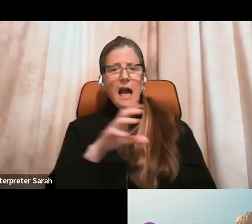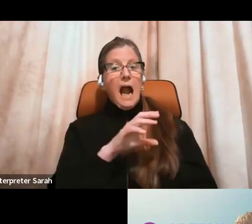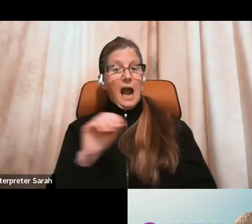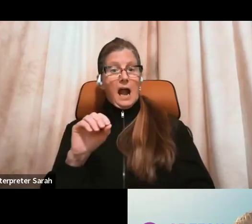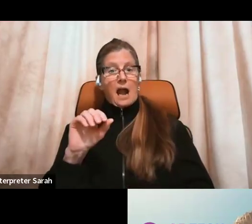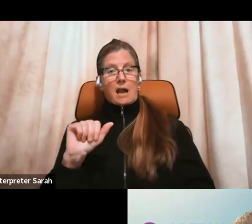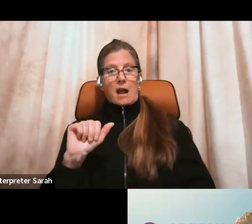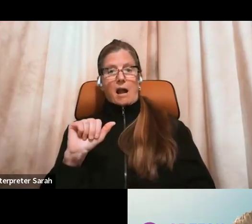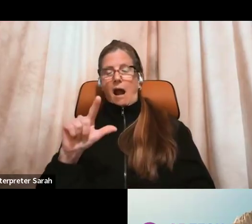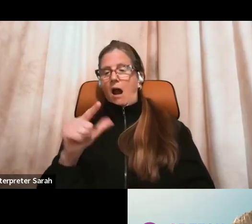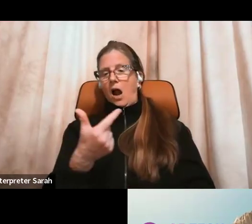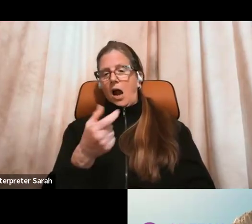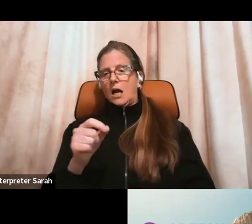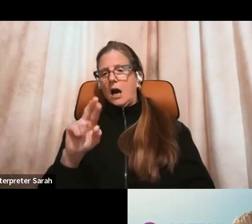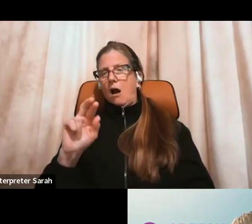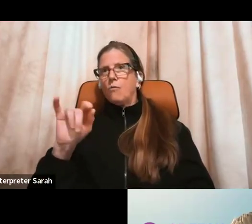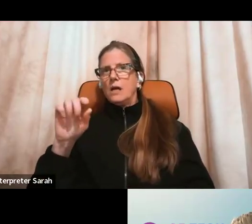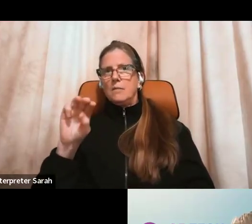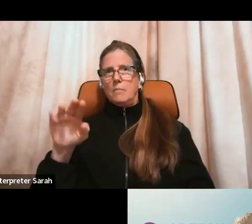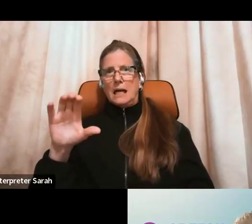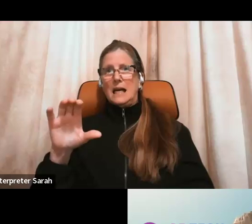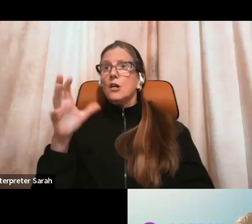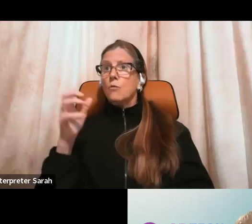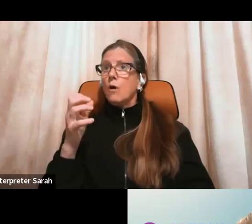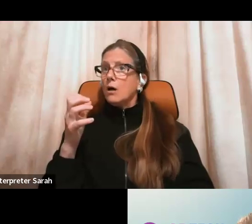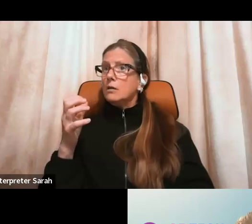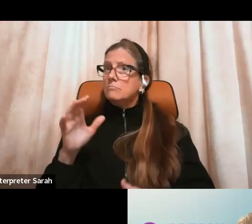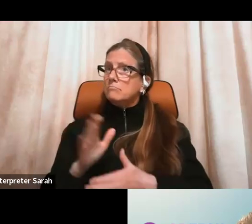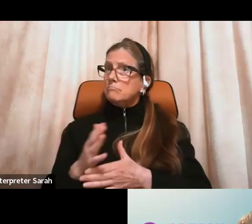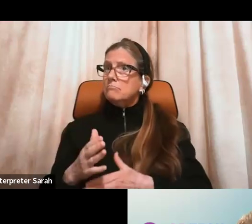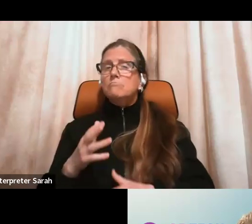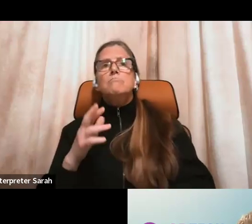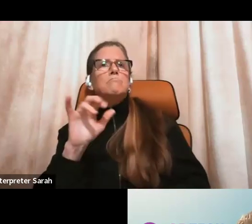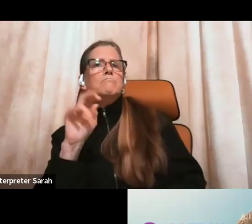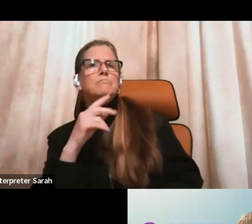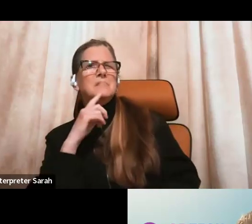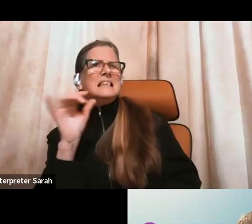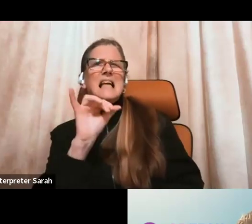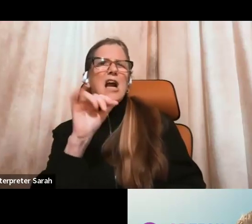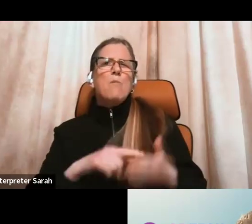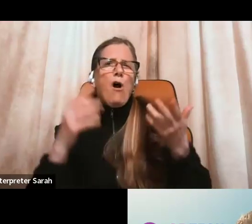I would say I'm somewhat similarly aligned to what's been raised, in that, ultimately,